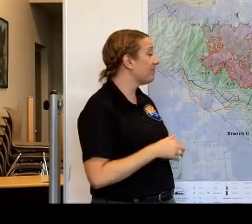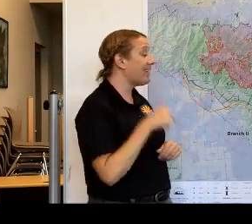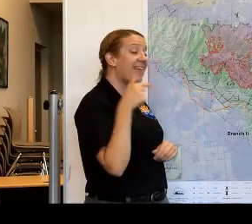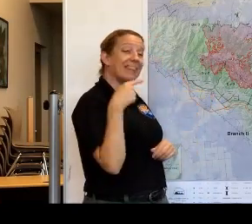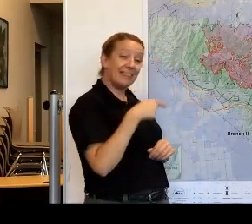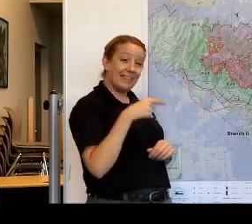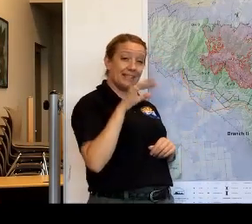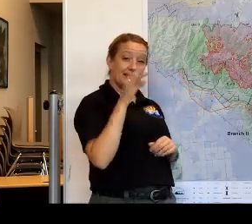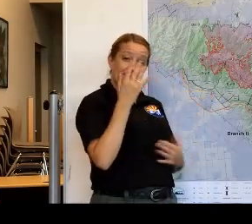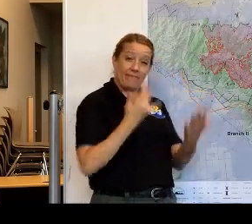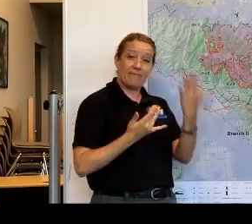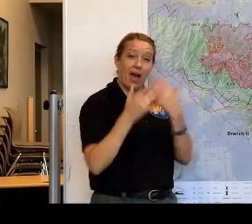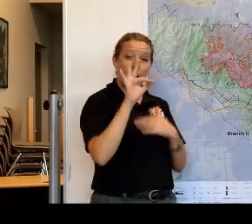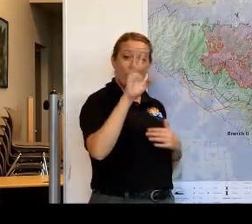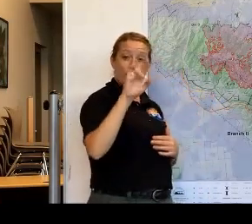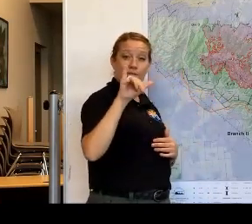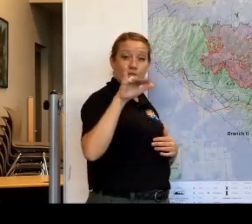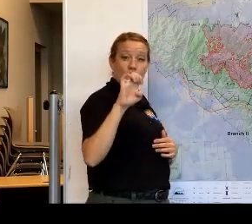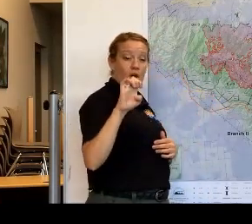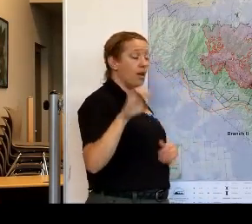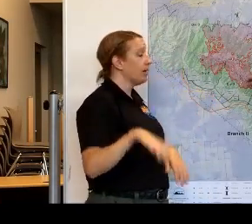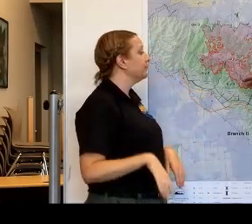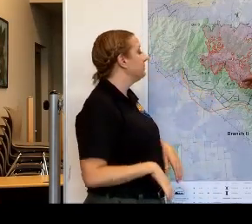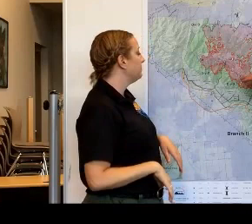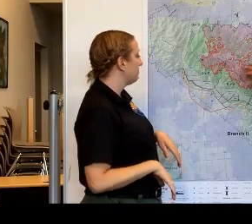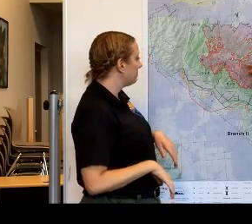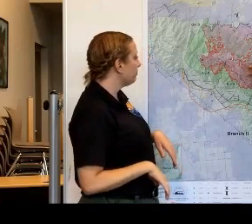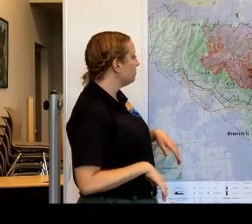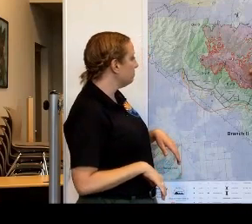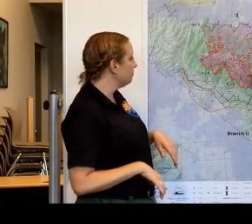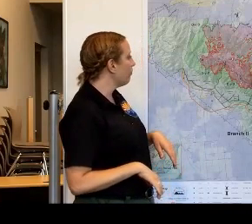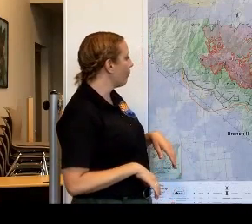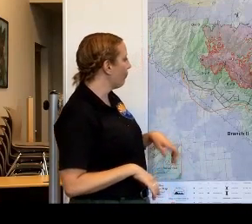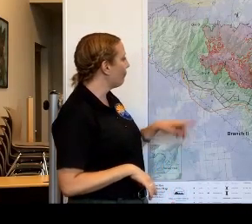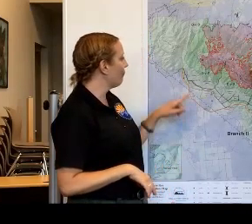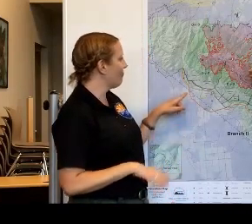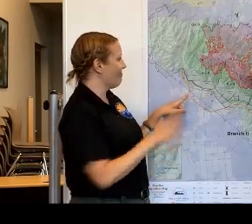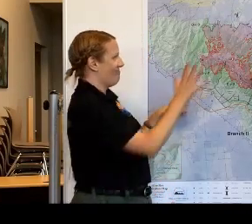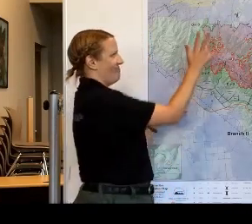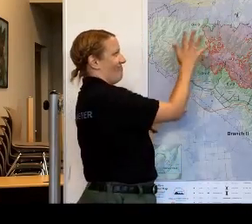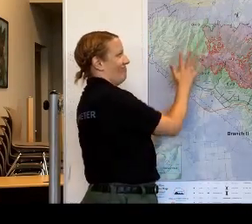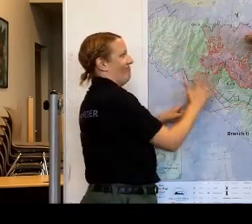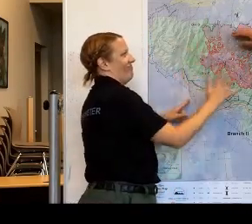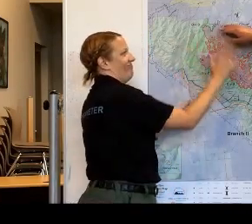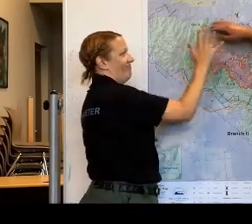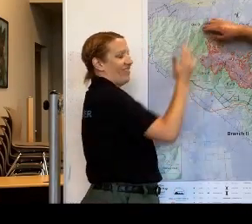just as an example the Frye Fire here you see in the background. A lot of the top